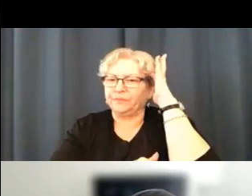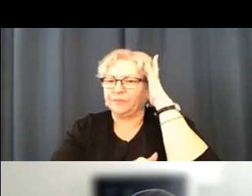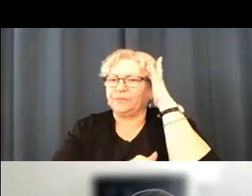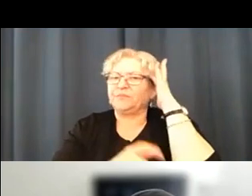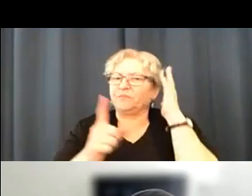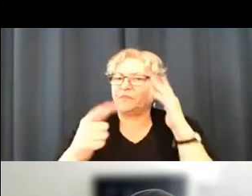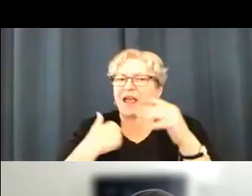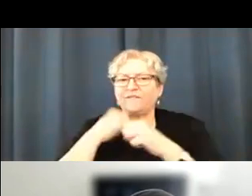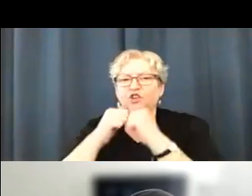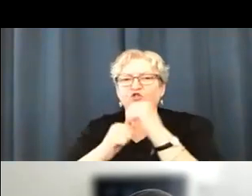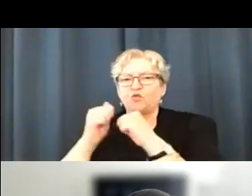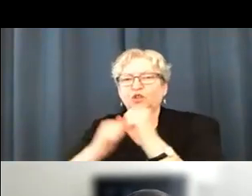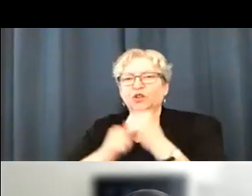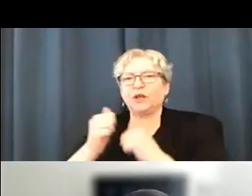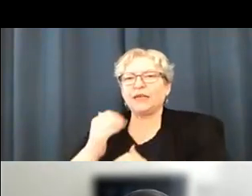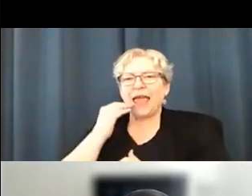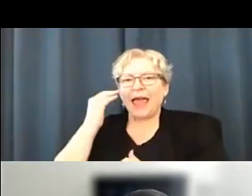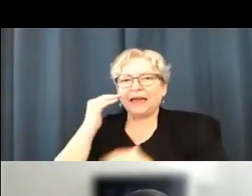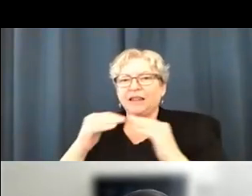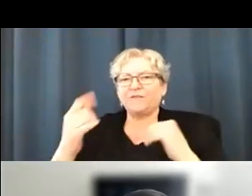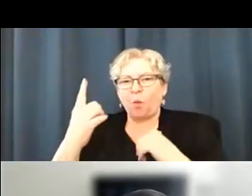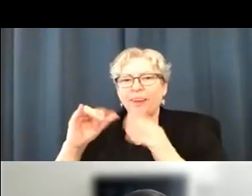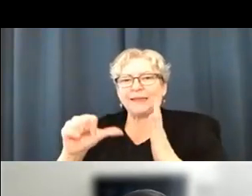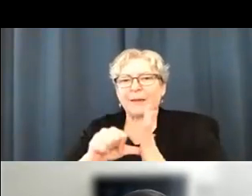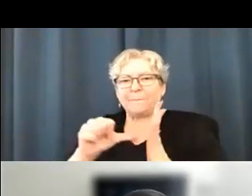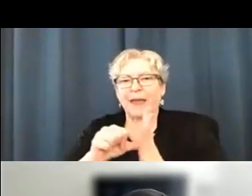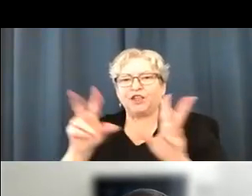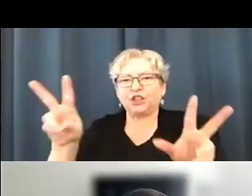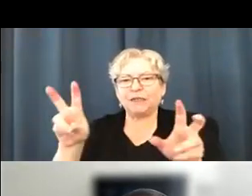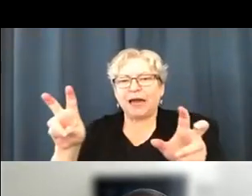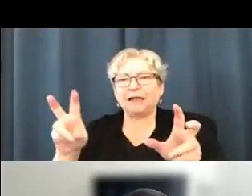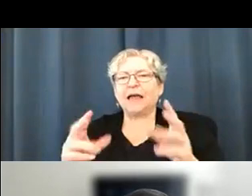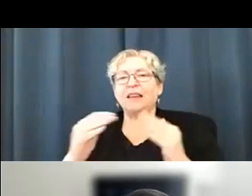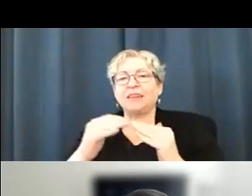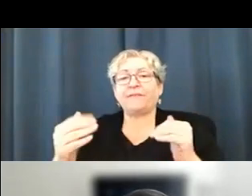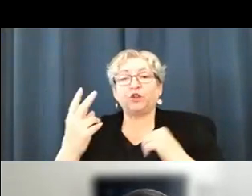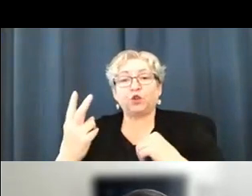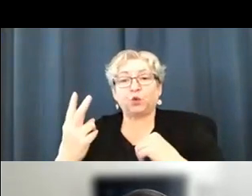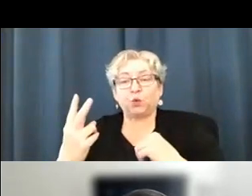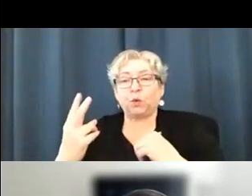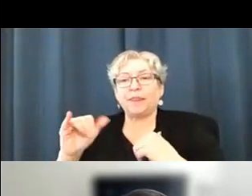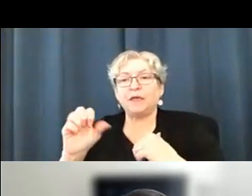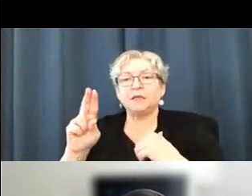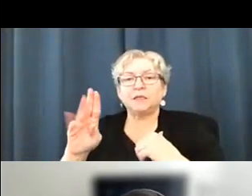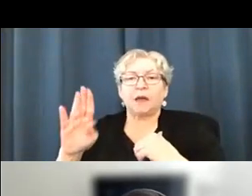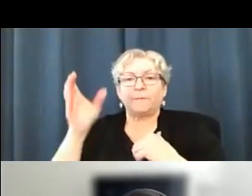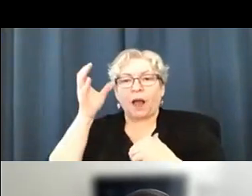where heading level one is a page title and you have heading level two, which is like a sub-concept of heading level one.